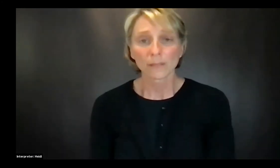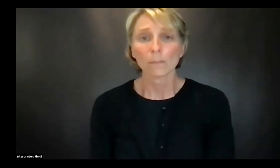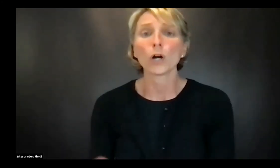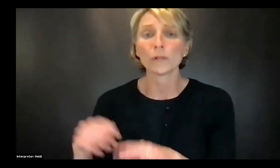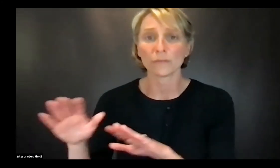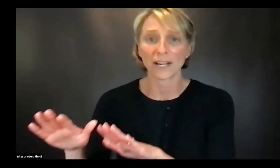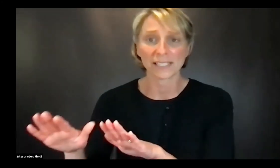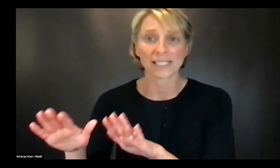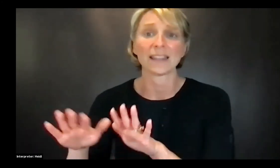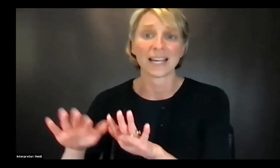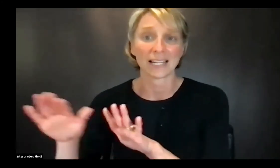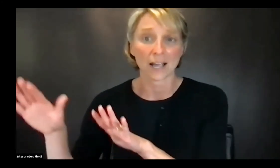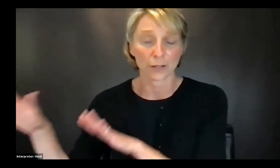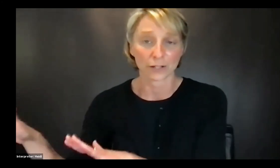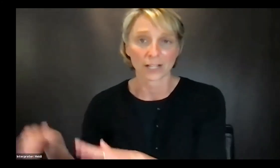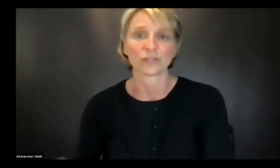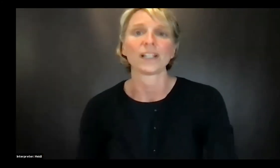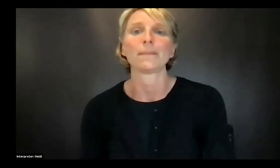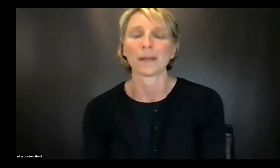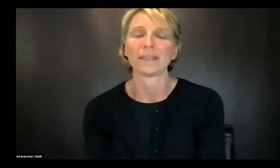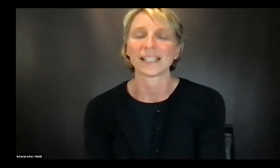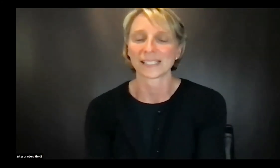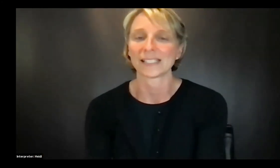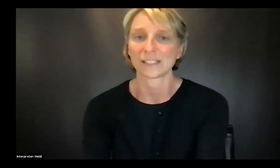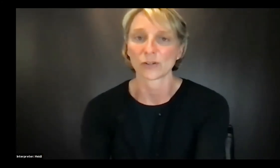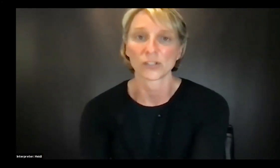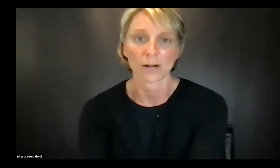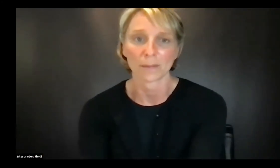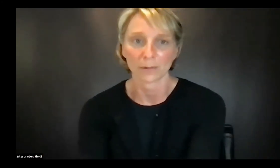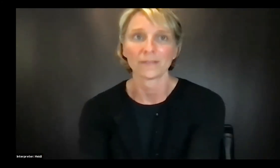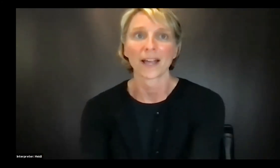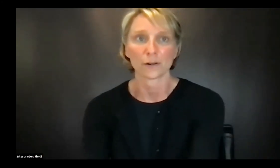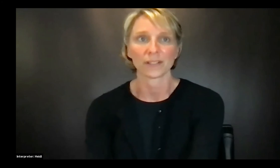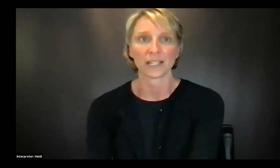more with France than any other country, but that's a strong bond we've had over the years.